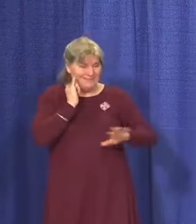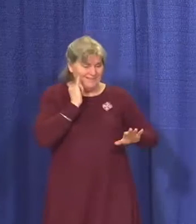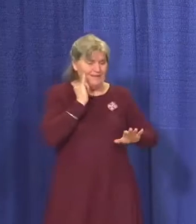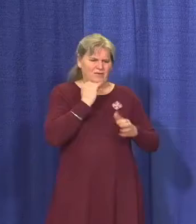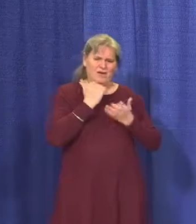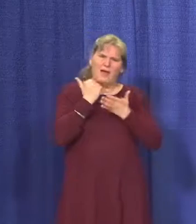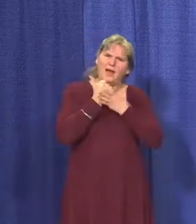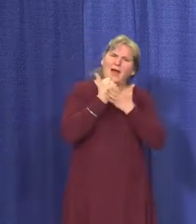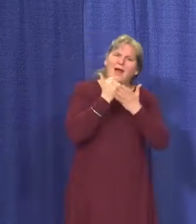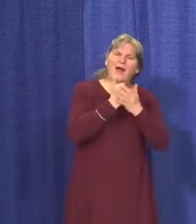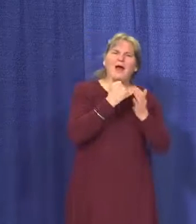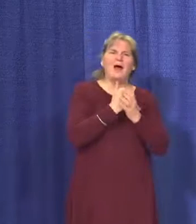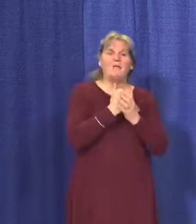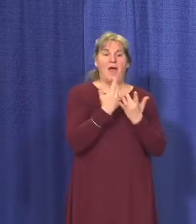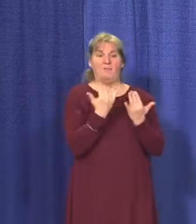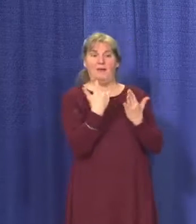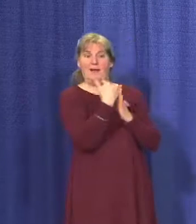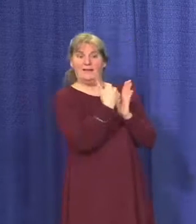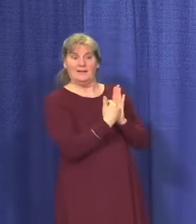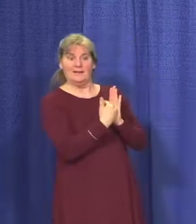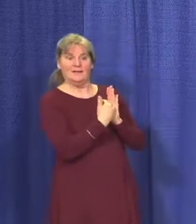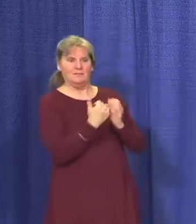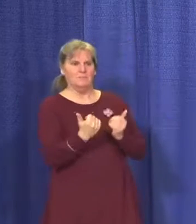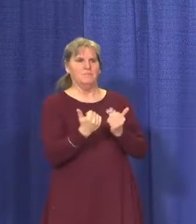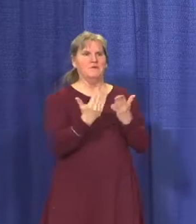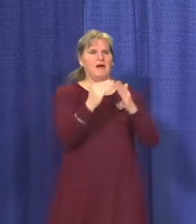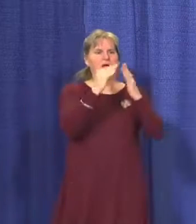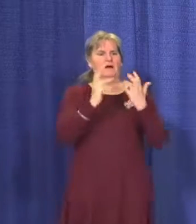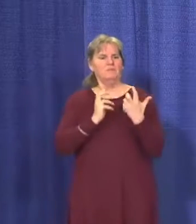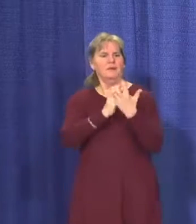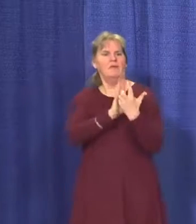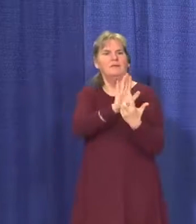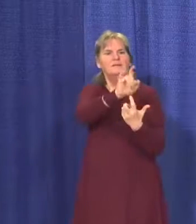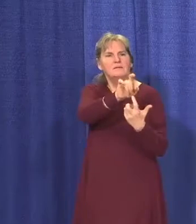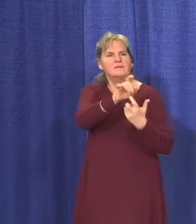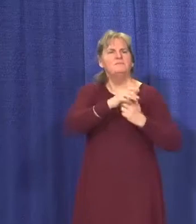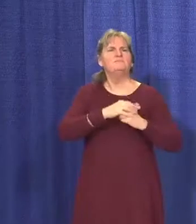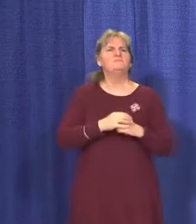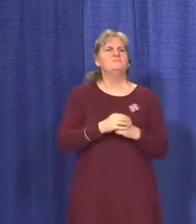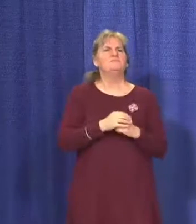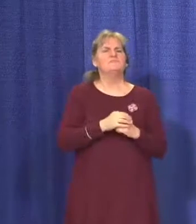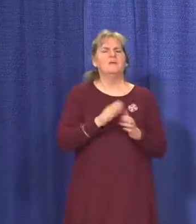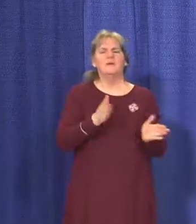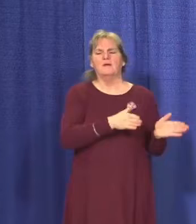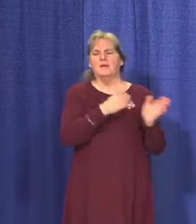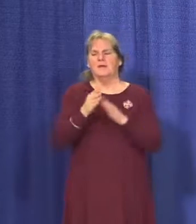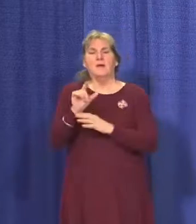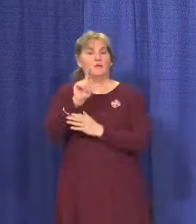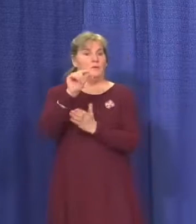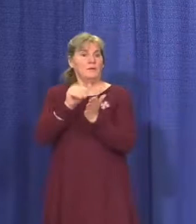help Yukoners on our waitlist find affordable housing that meets their needs. The additional $20 million will